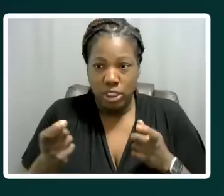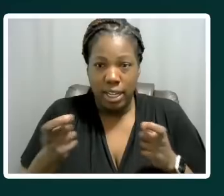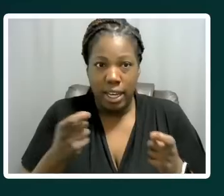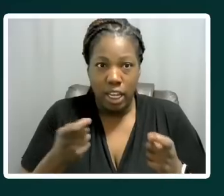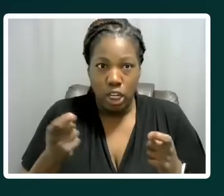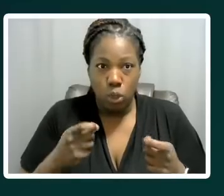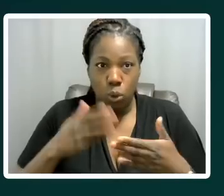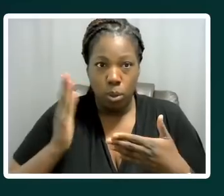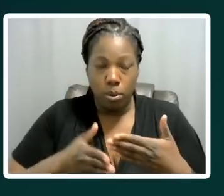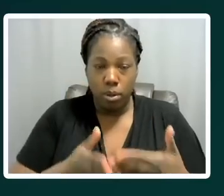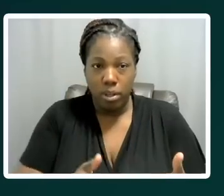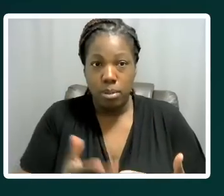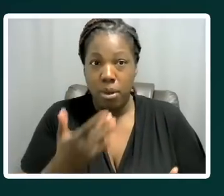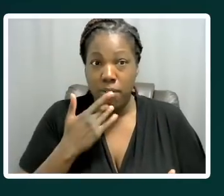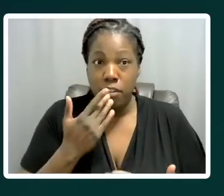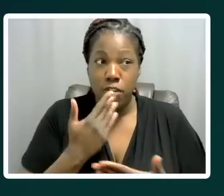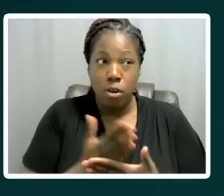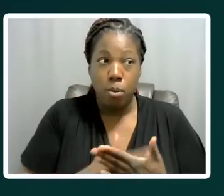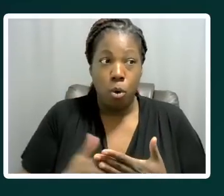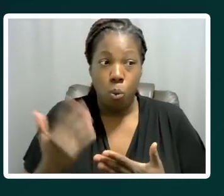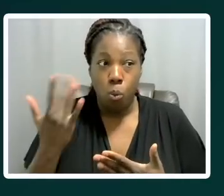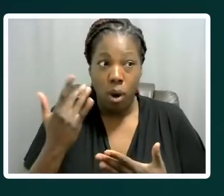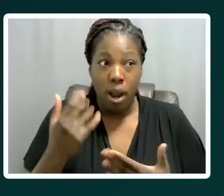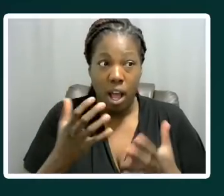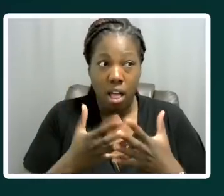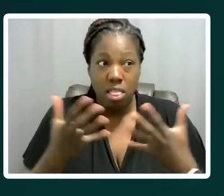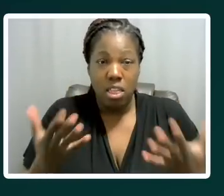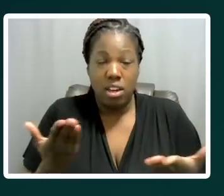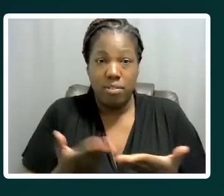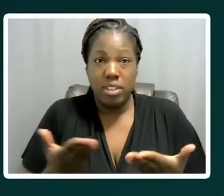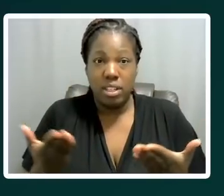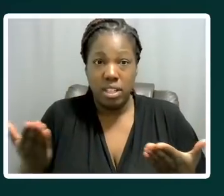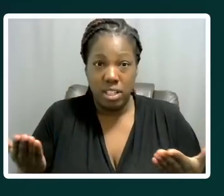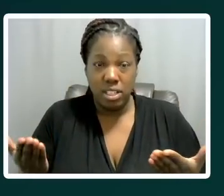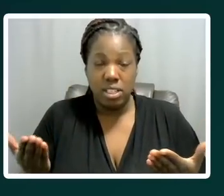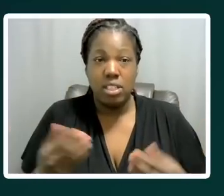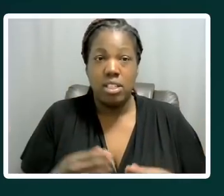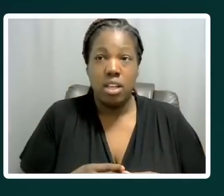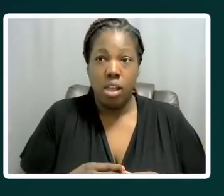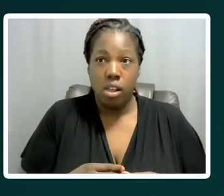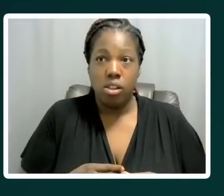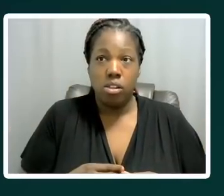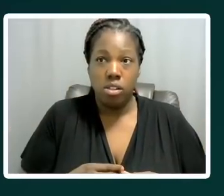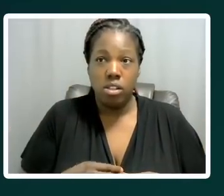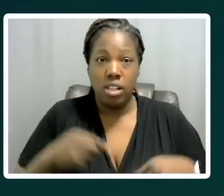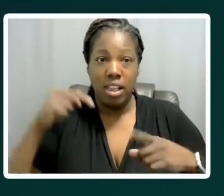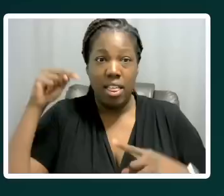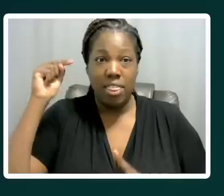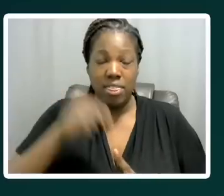favorite part because a lot of this, you know, this part of the design process of trying to get